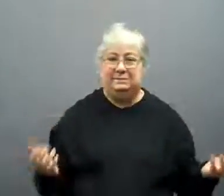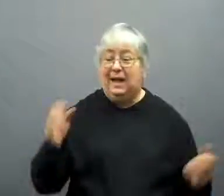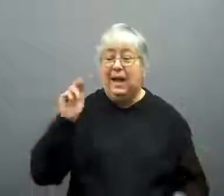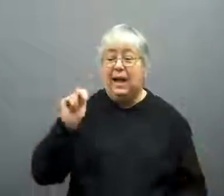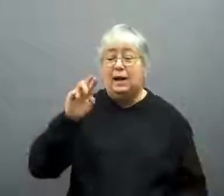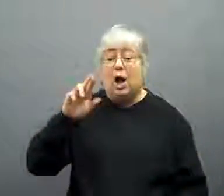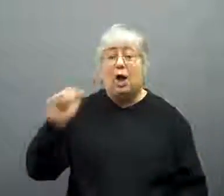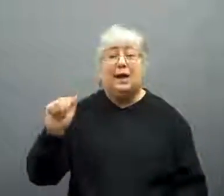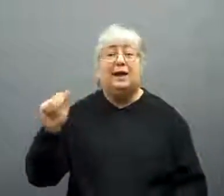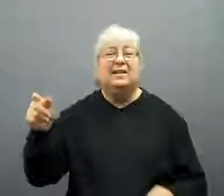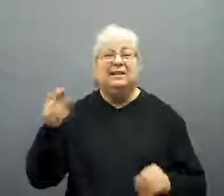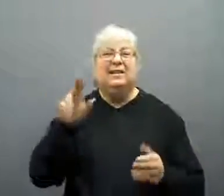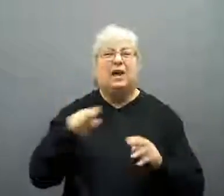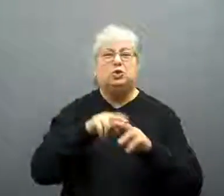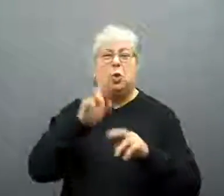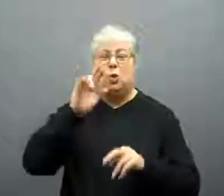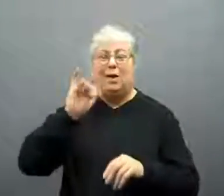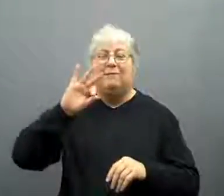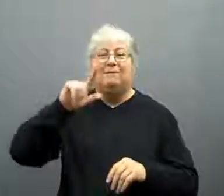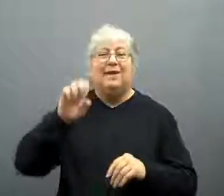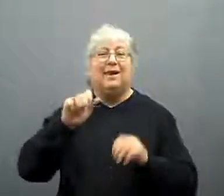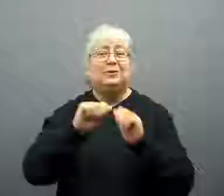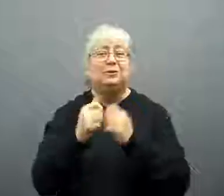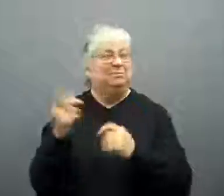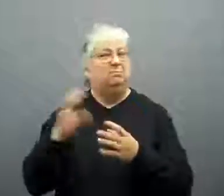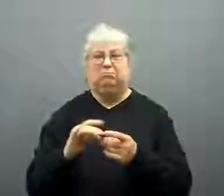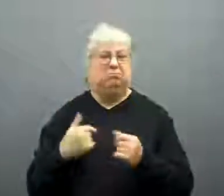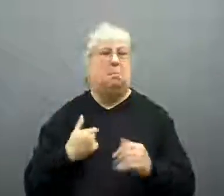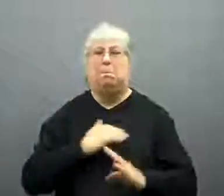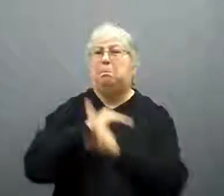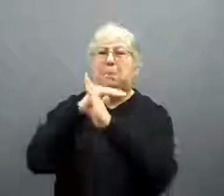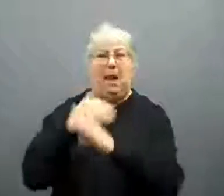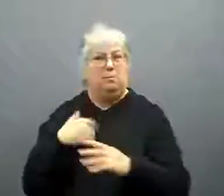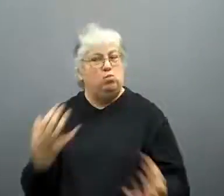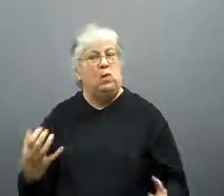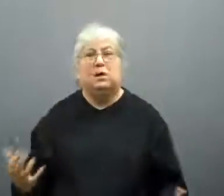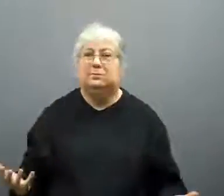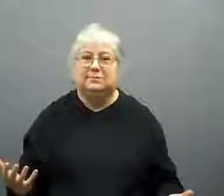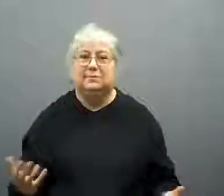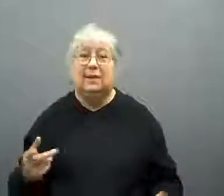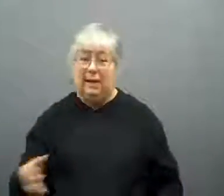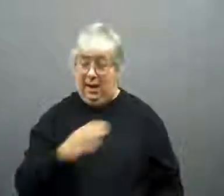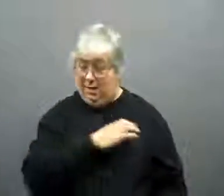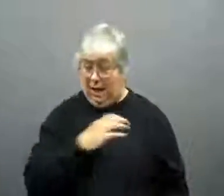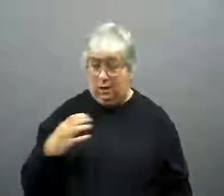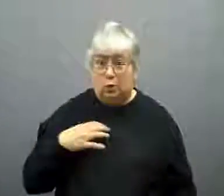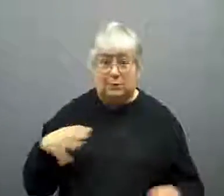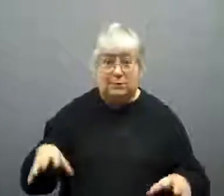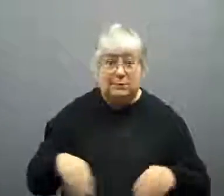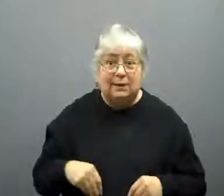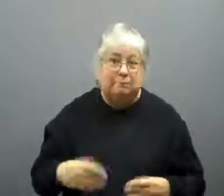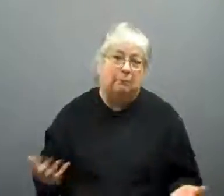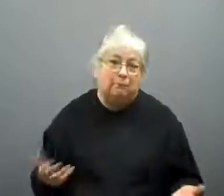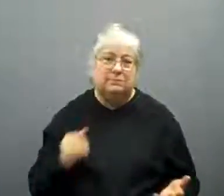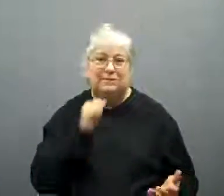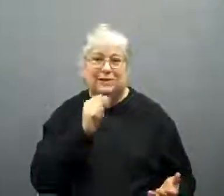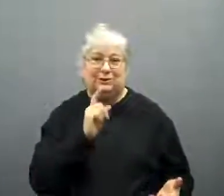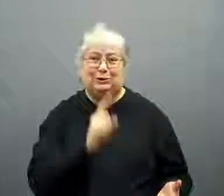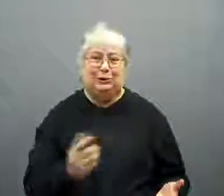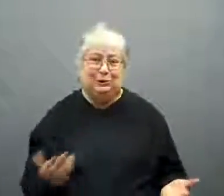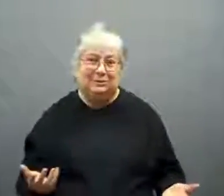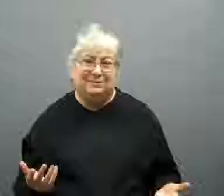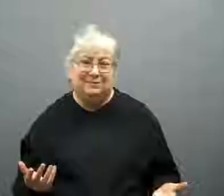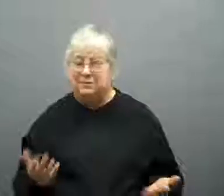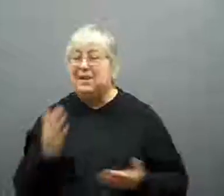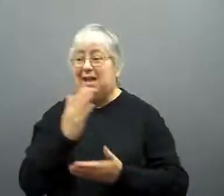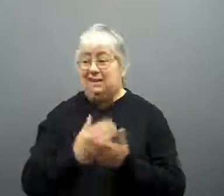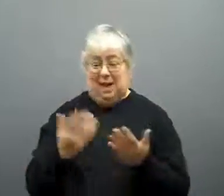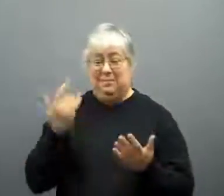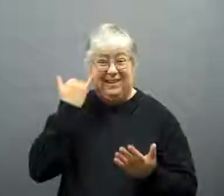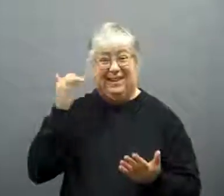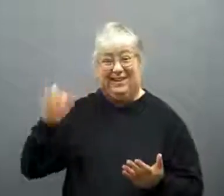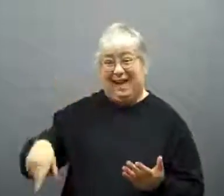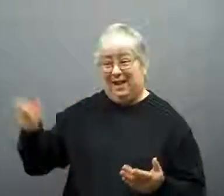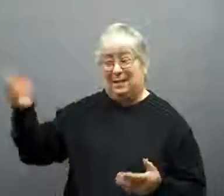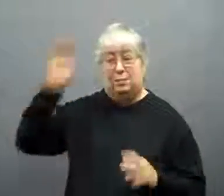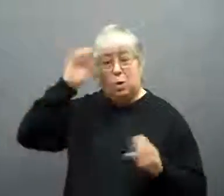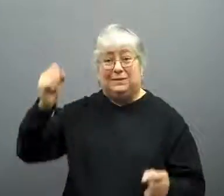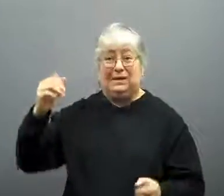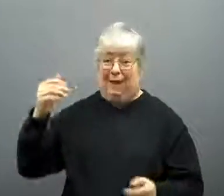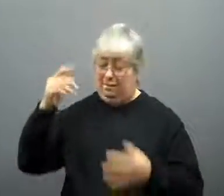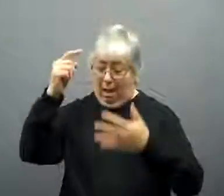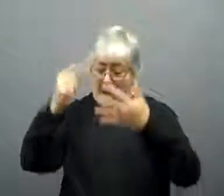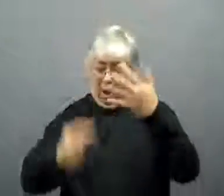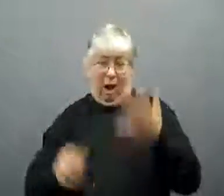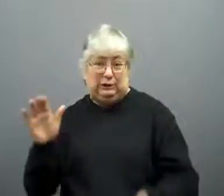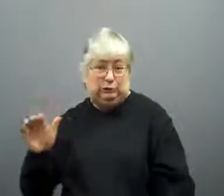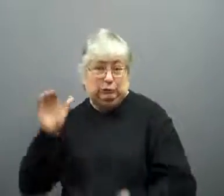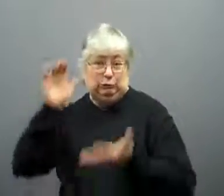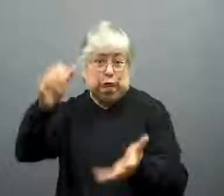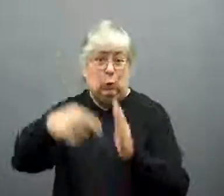The NRA vowed to block the proposals.